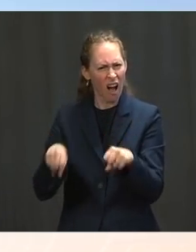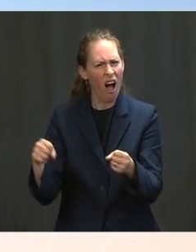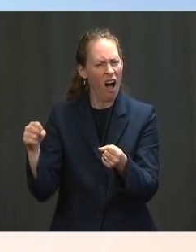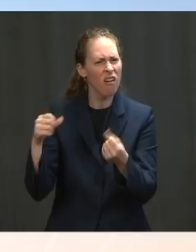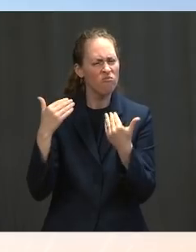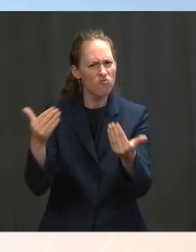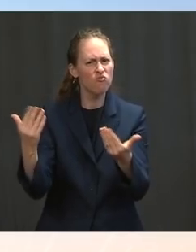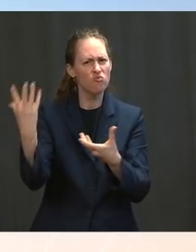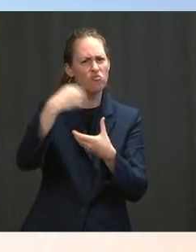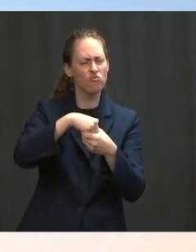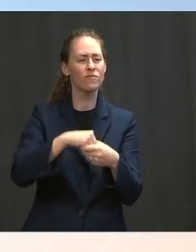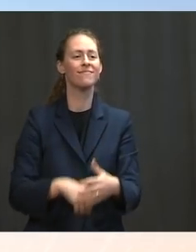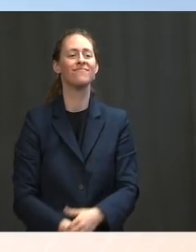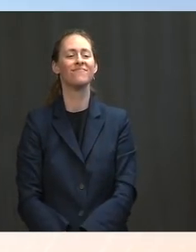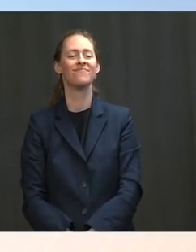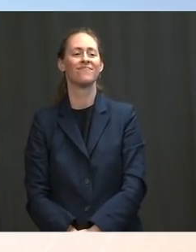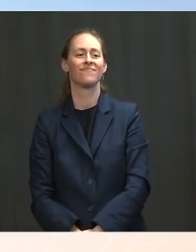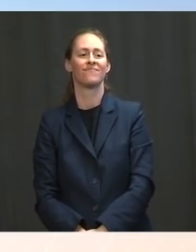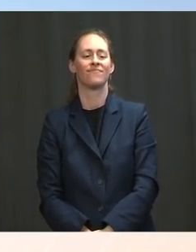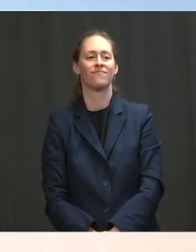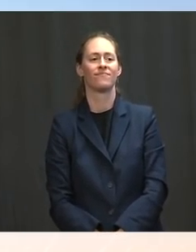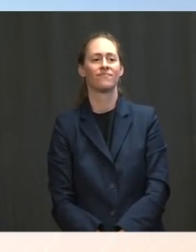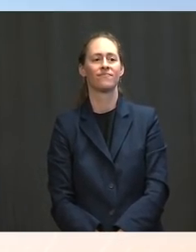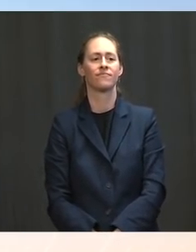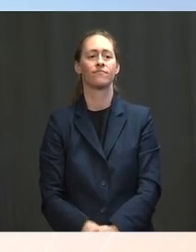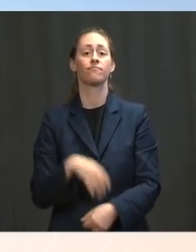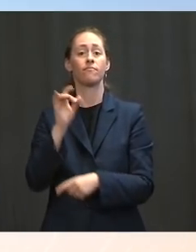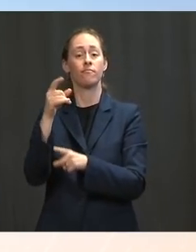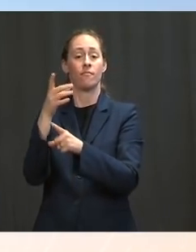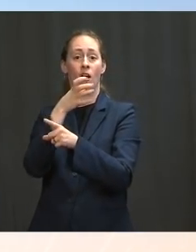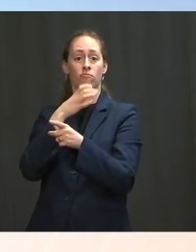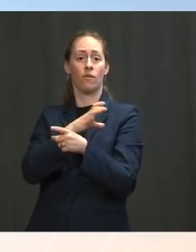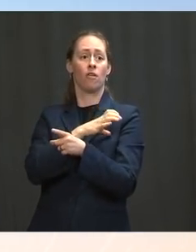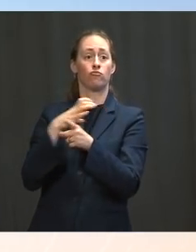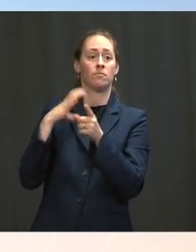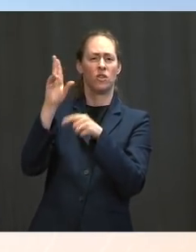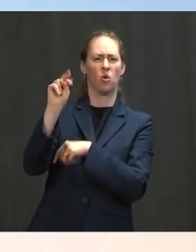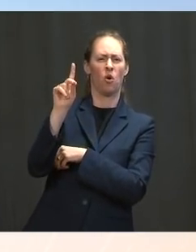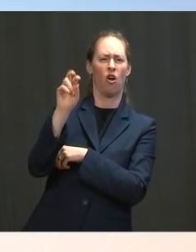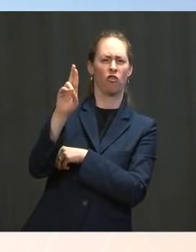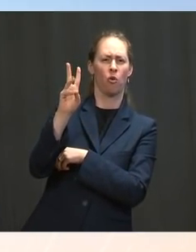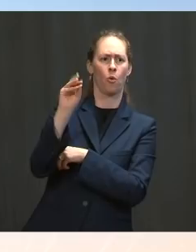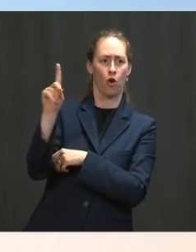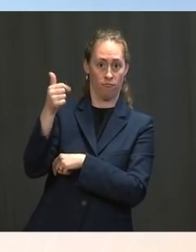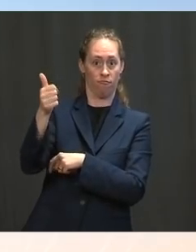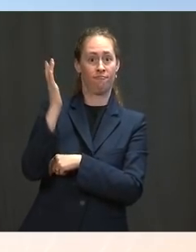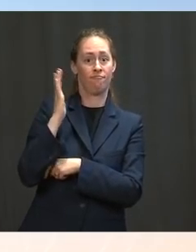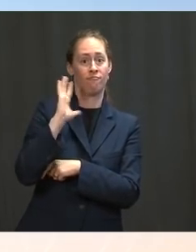Congresswoman Underwood, many of you may know, is a registered nurse, health policy expert, and committed advocate for expanding access